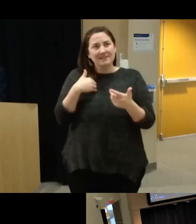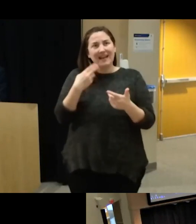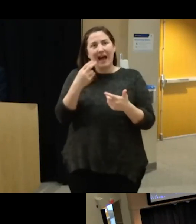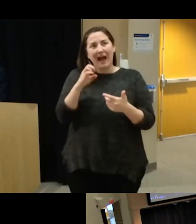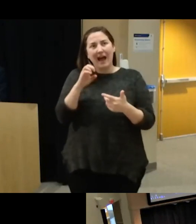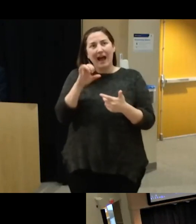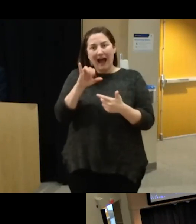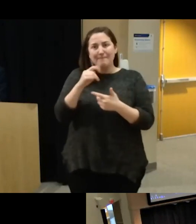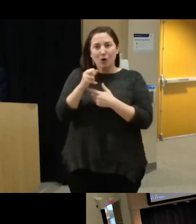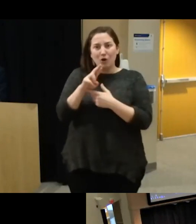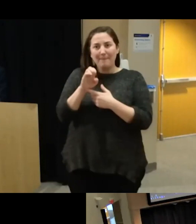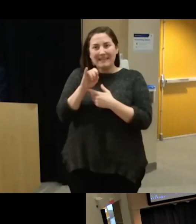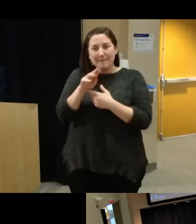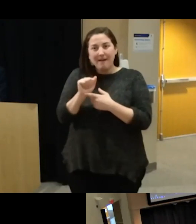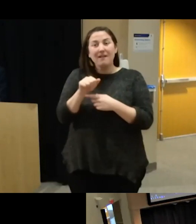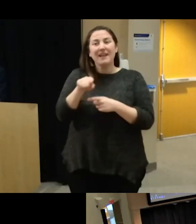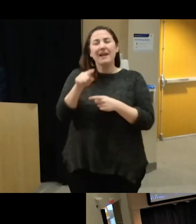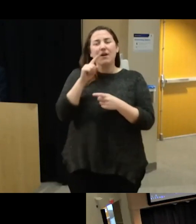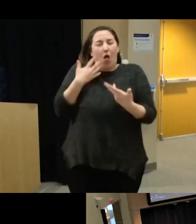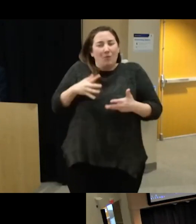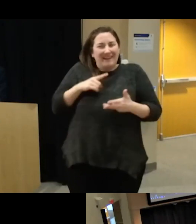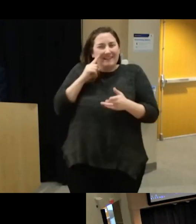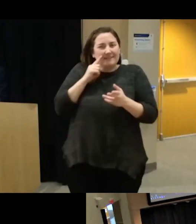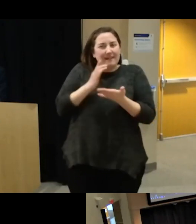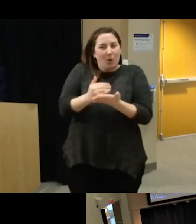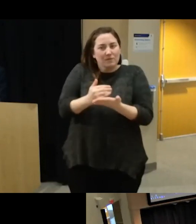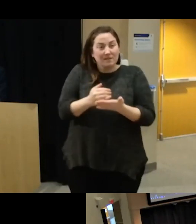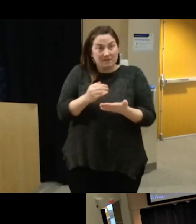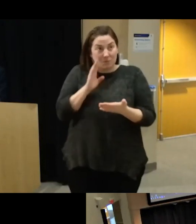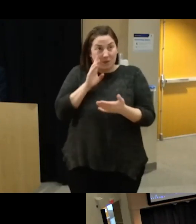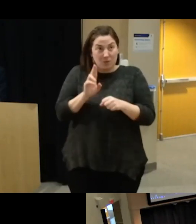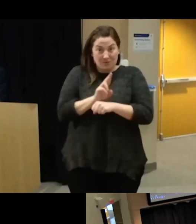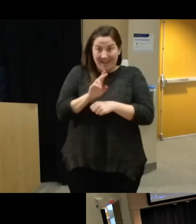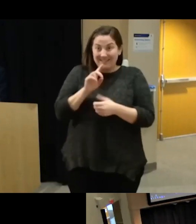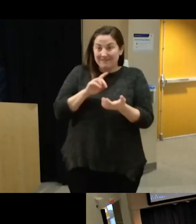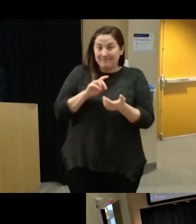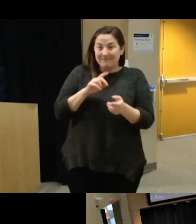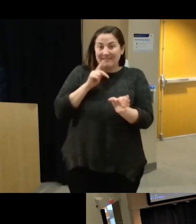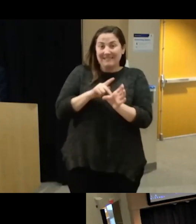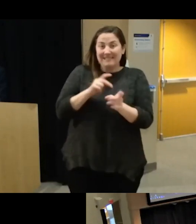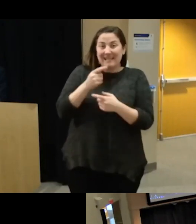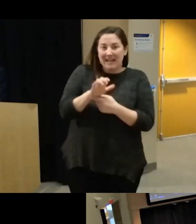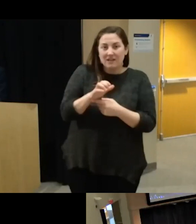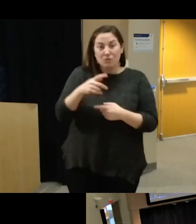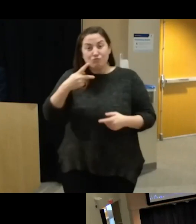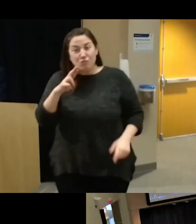presented for psychosis and as is going to be started on an antipsychotic. Prophylactic treatment with what?